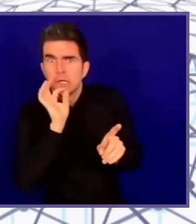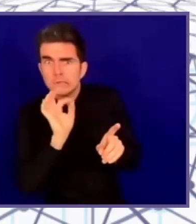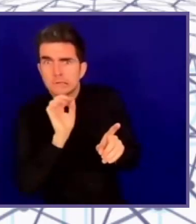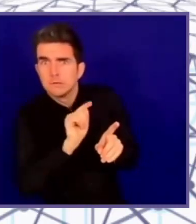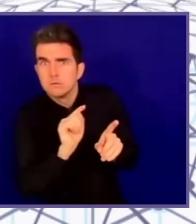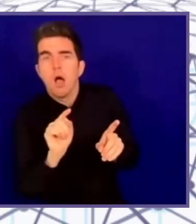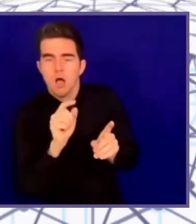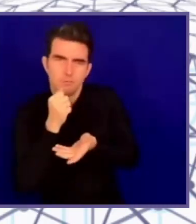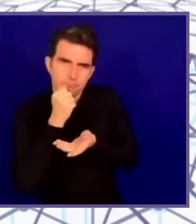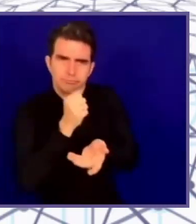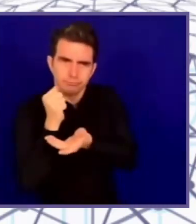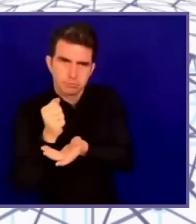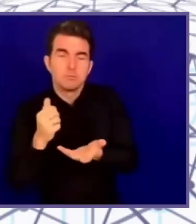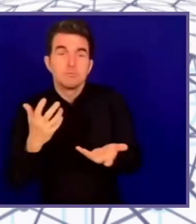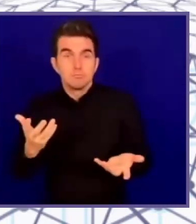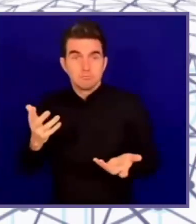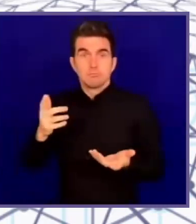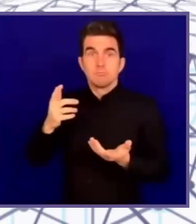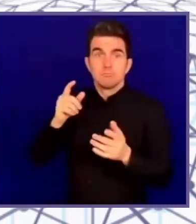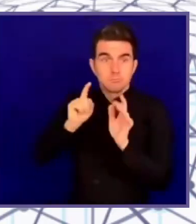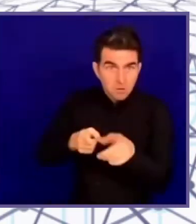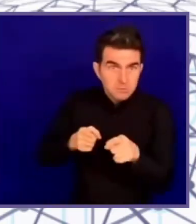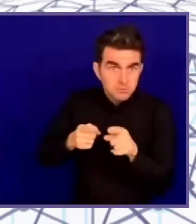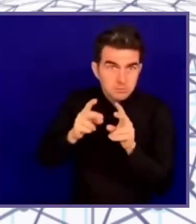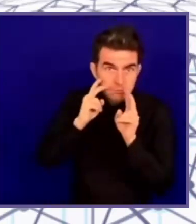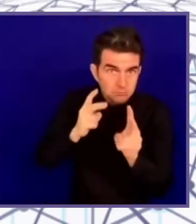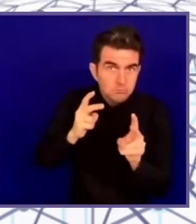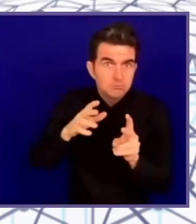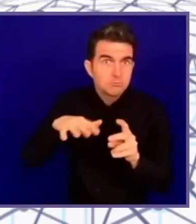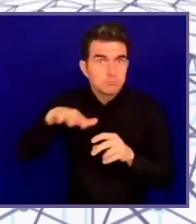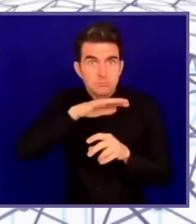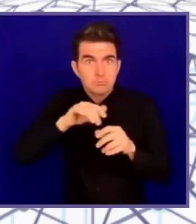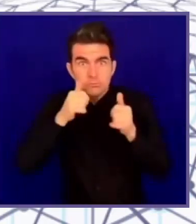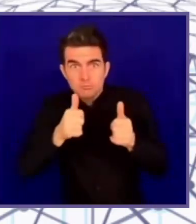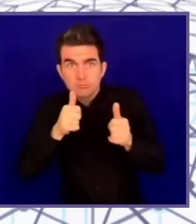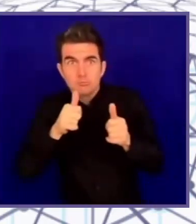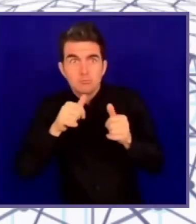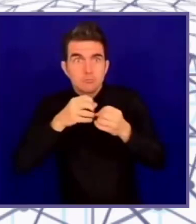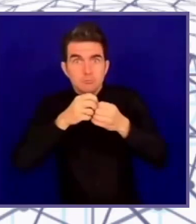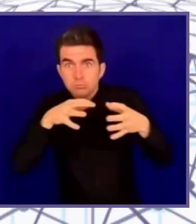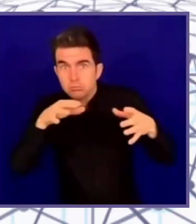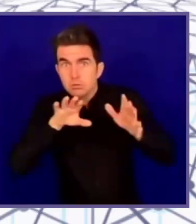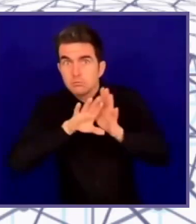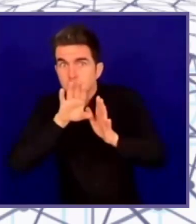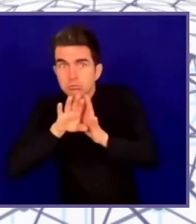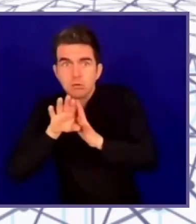other words, their psychological built, morbidity to be able to communicate and their mortality to